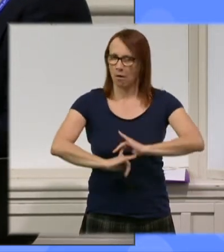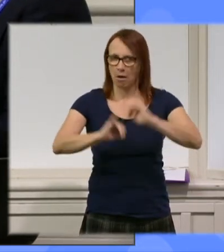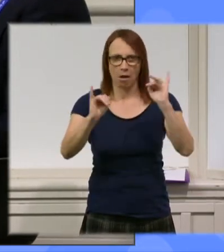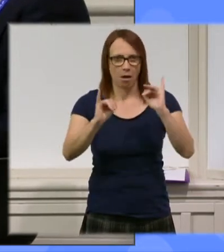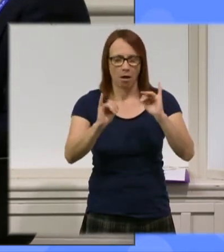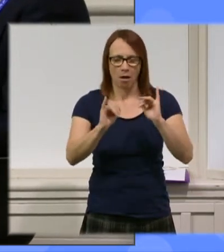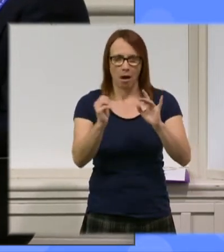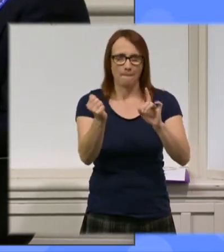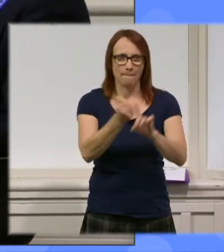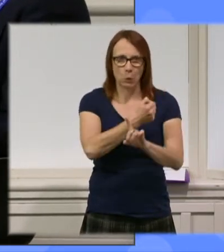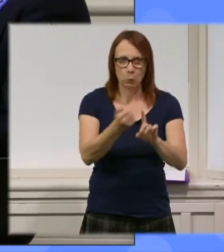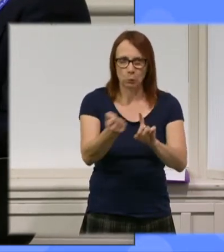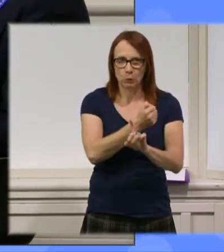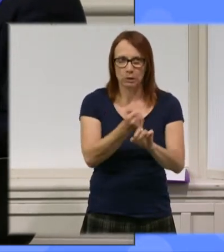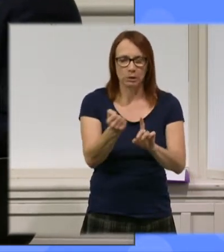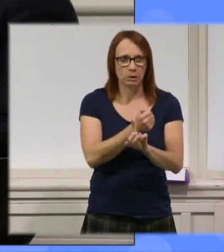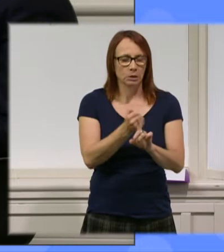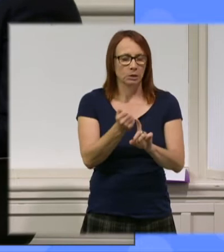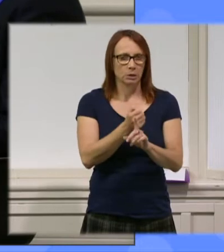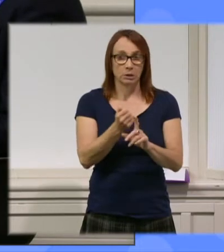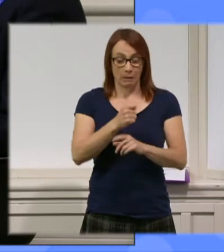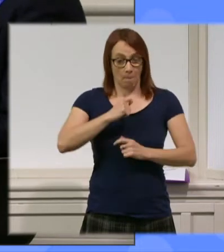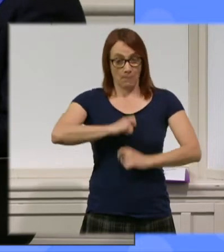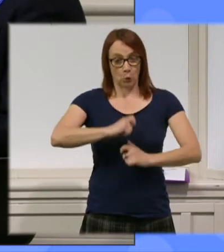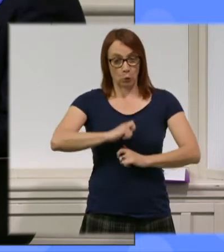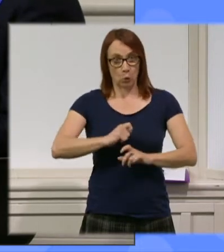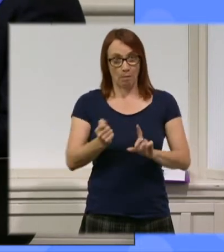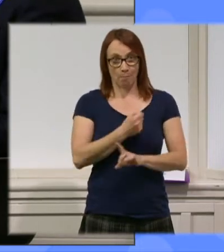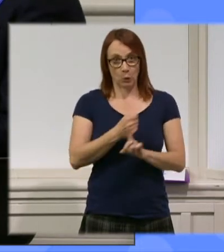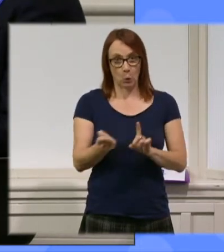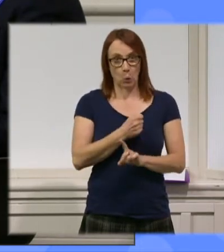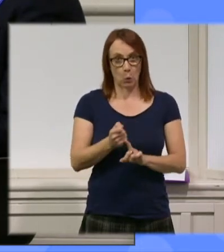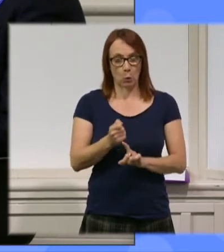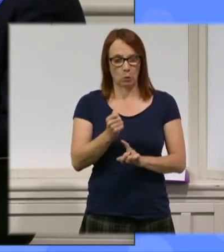the abuse of the personal abuse which is passed by politicians against each other